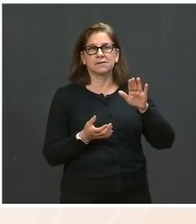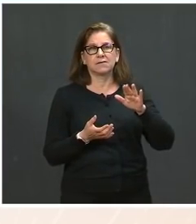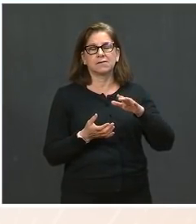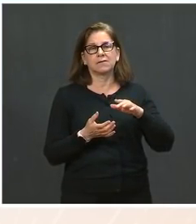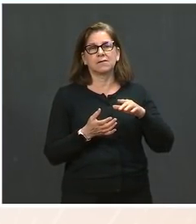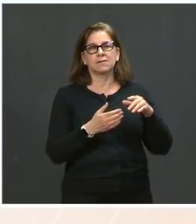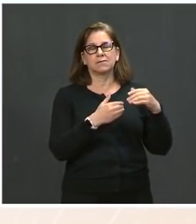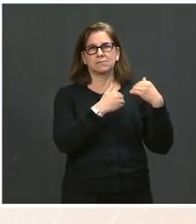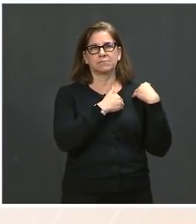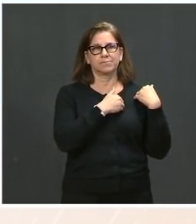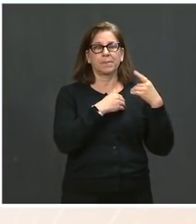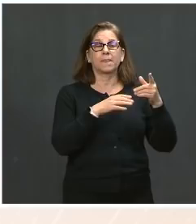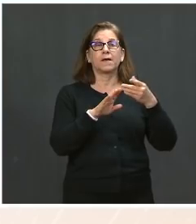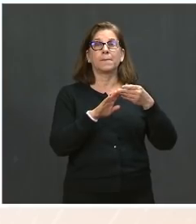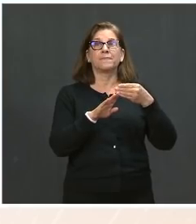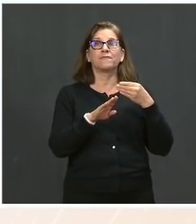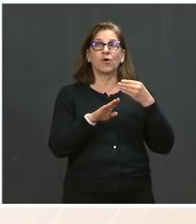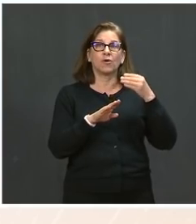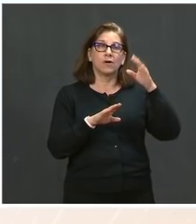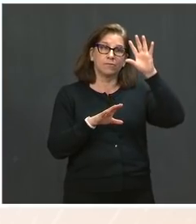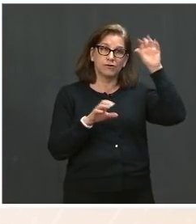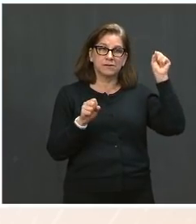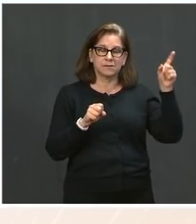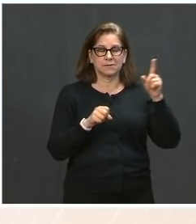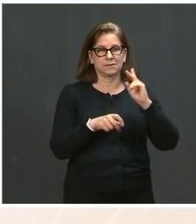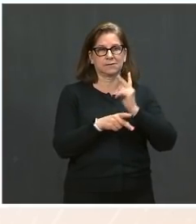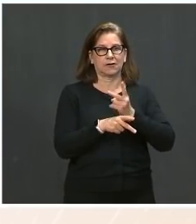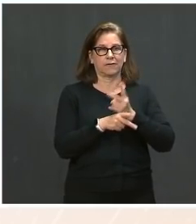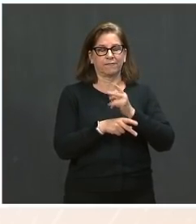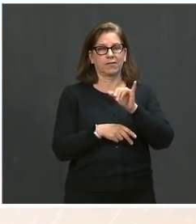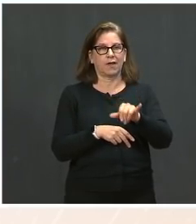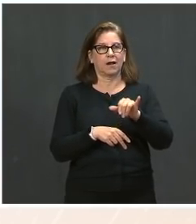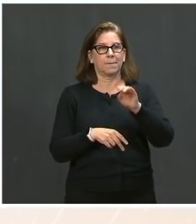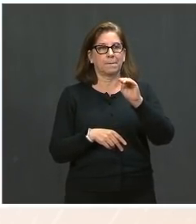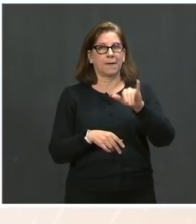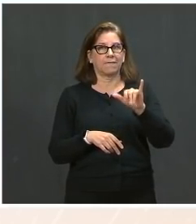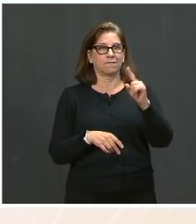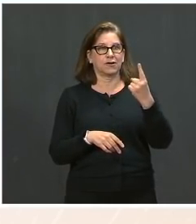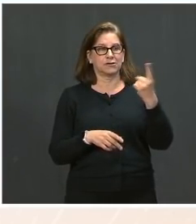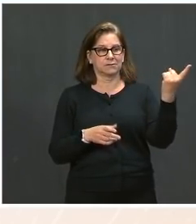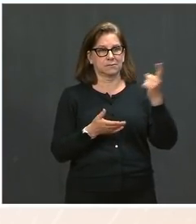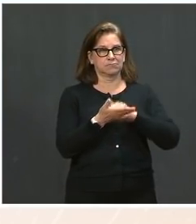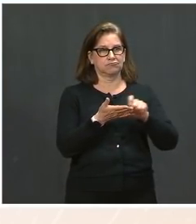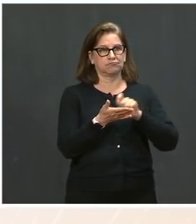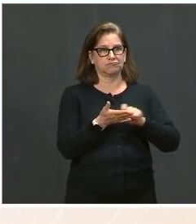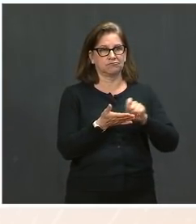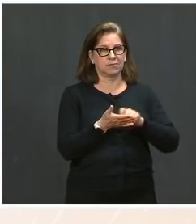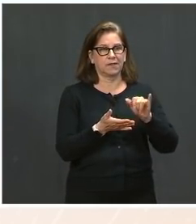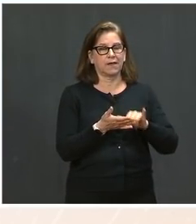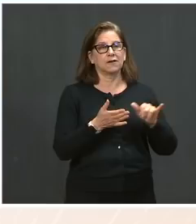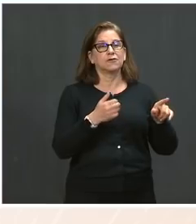And there are certainly conditions on the ground, including efforts -- diplomacy efforts to negotiate with the Taliban,